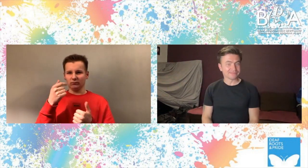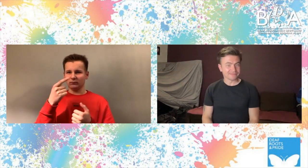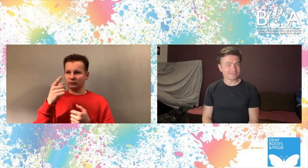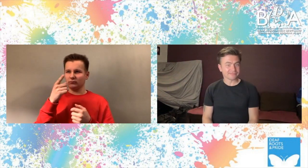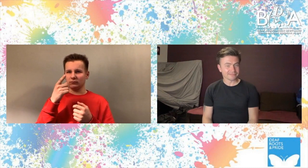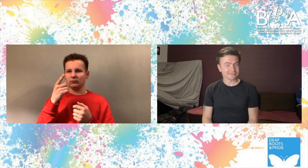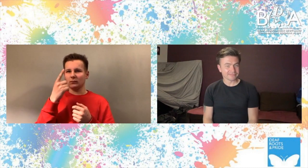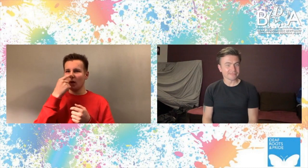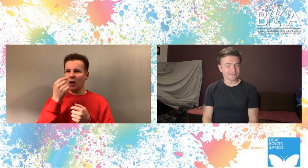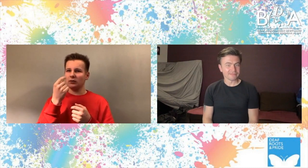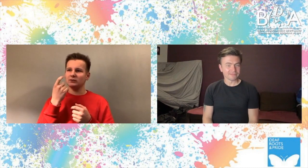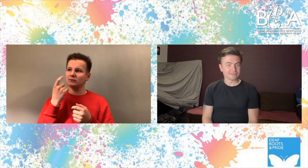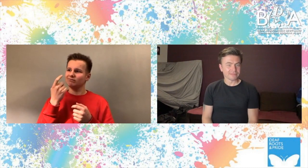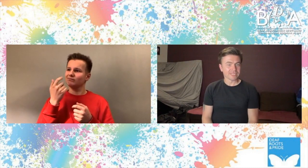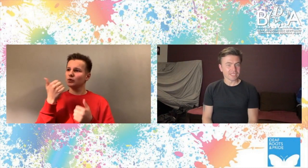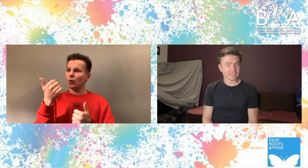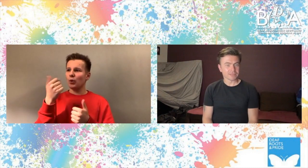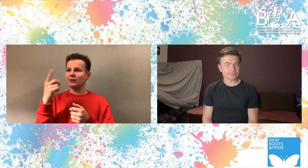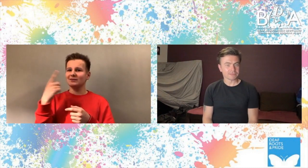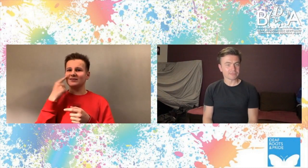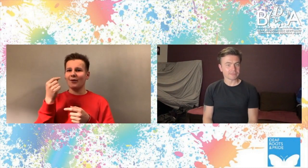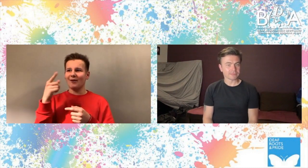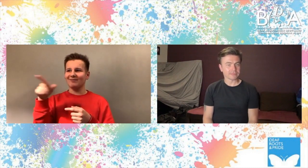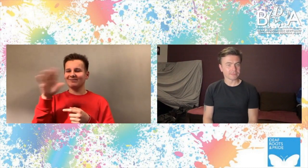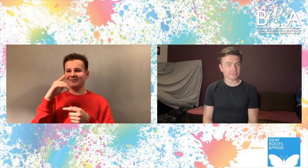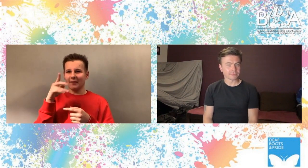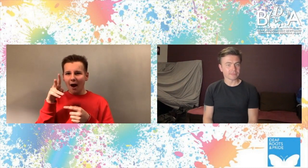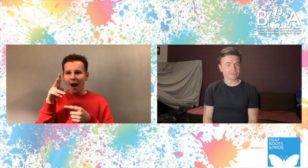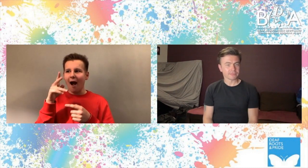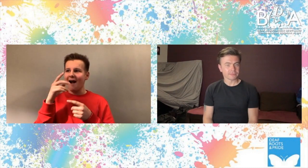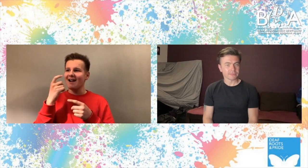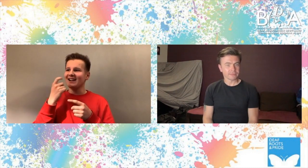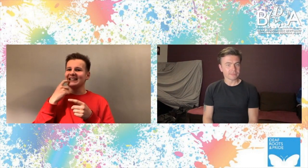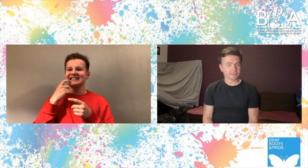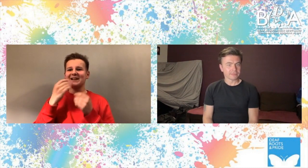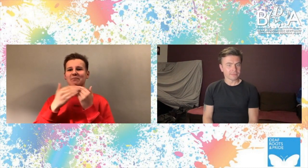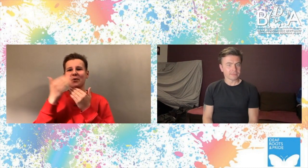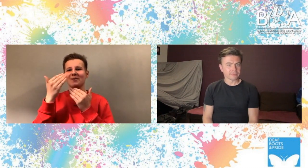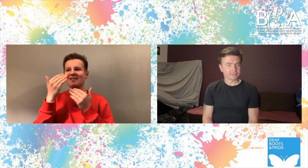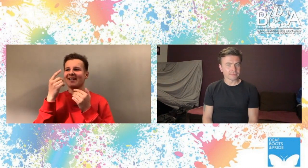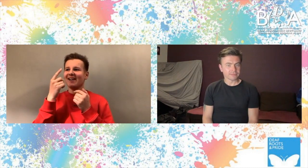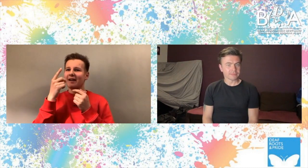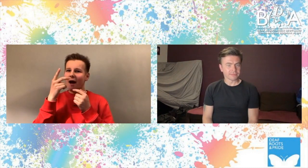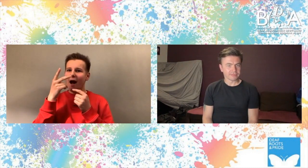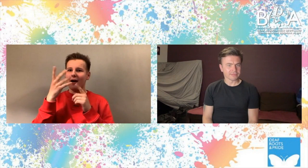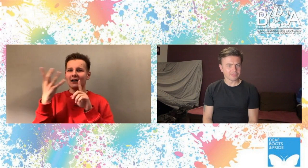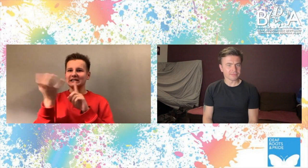Wow! Will that’s really inspirational for the young people watching at home, to see